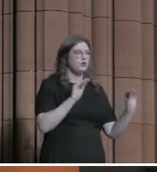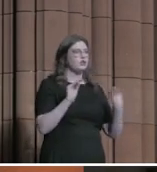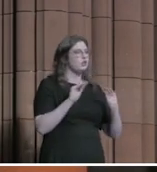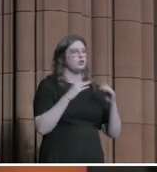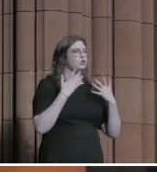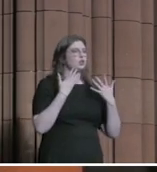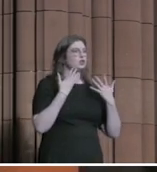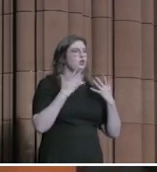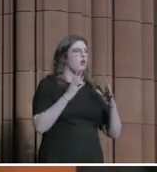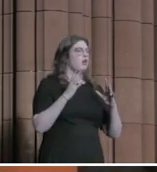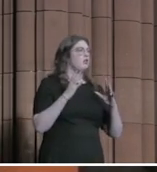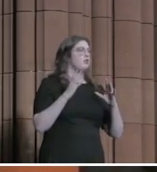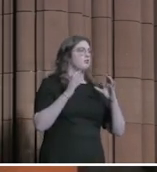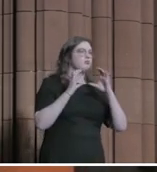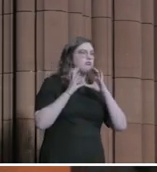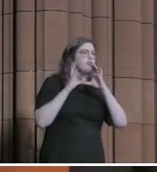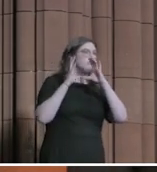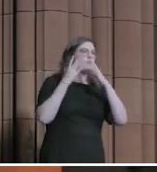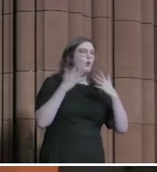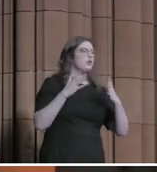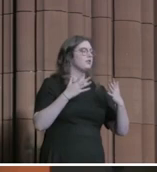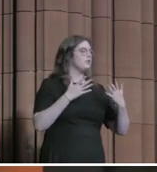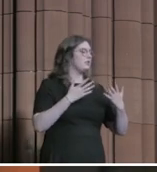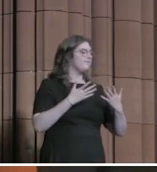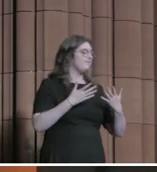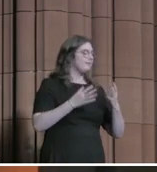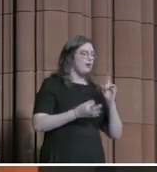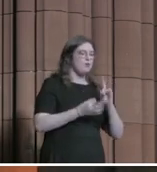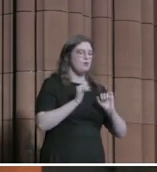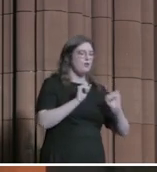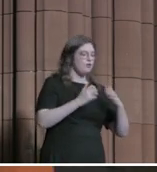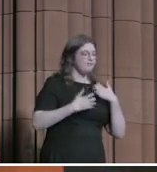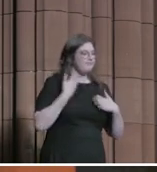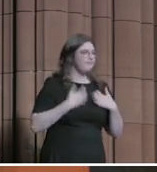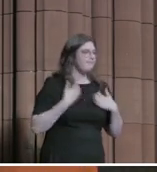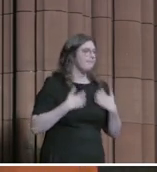but the lighting of a fire. These words often attributed to a tradition